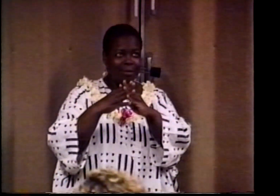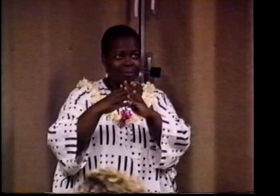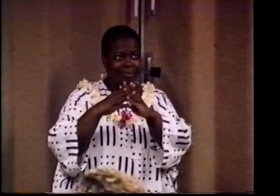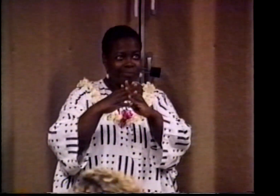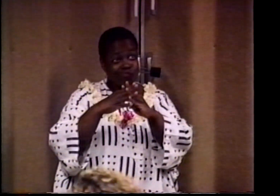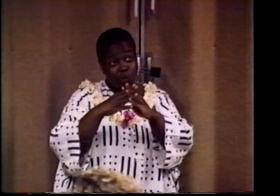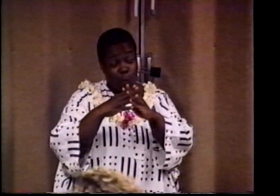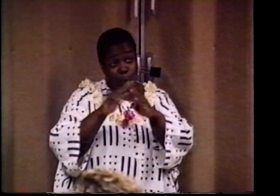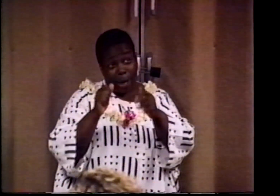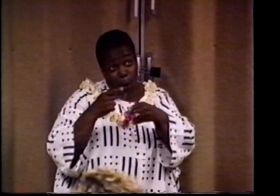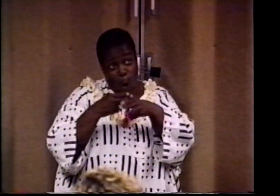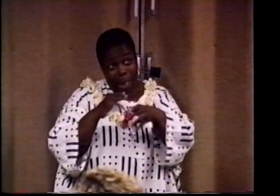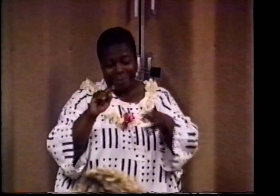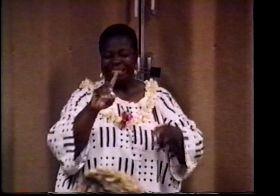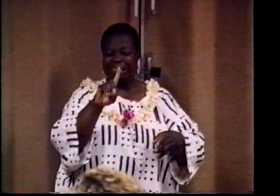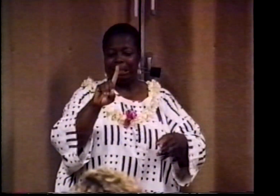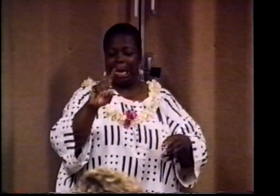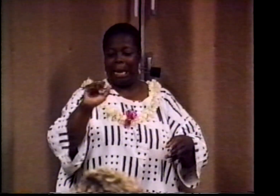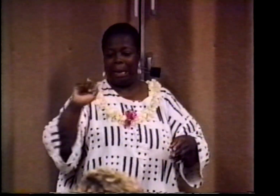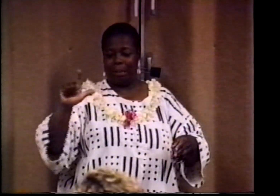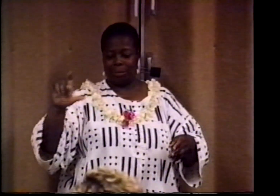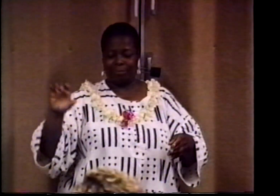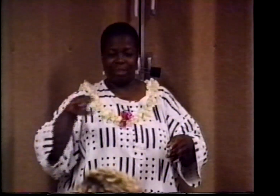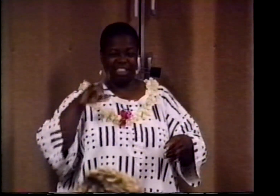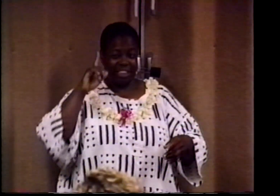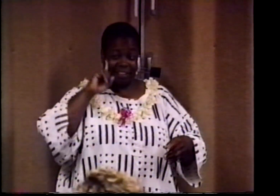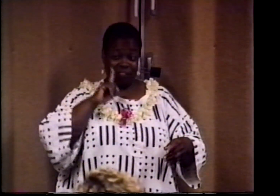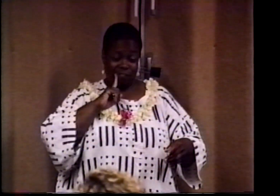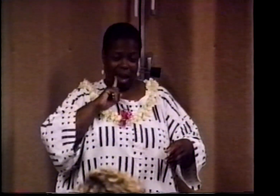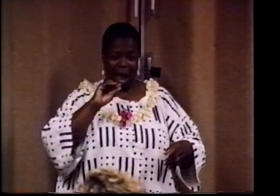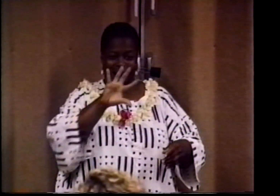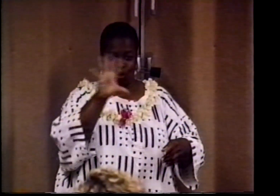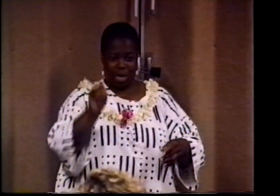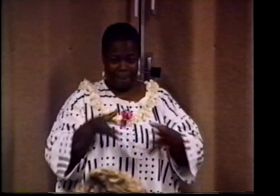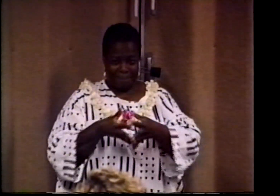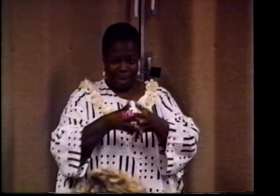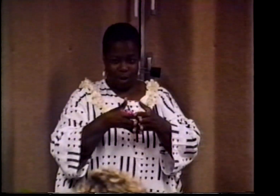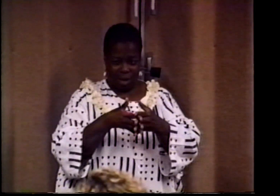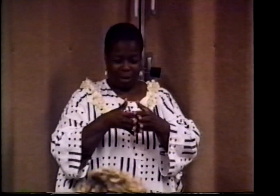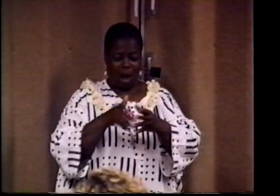how things developed.